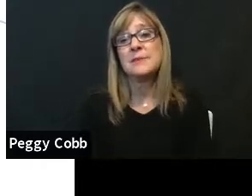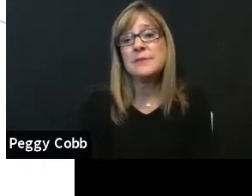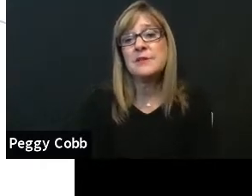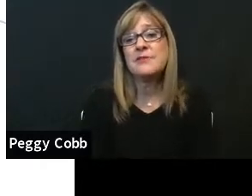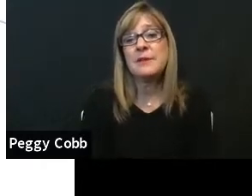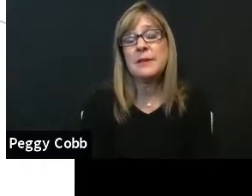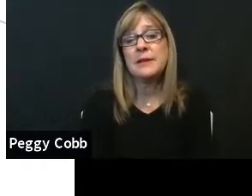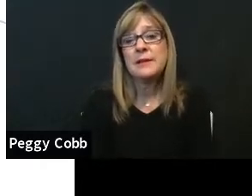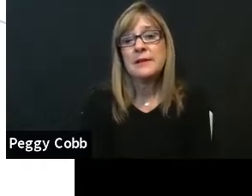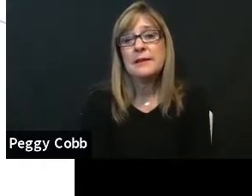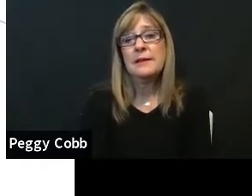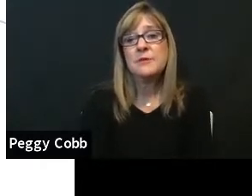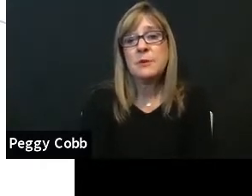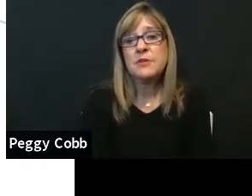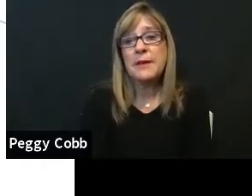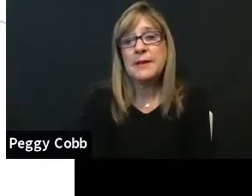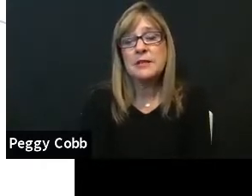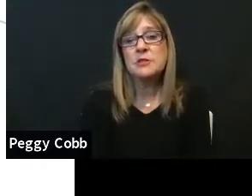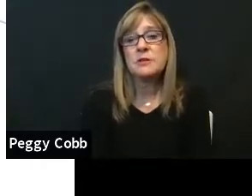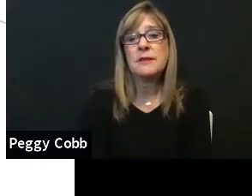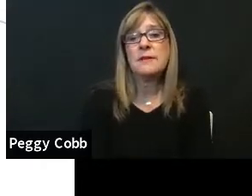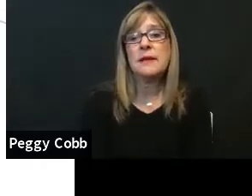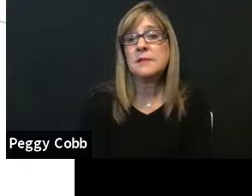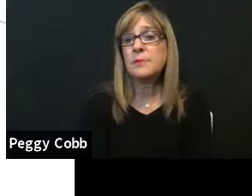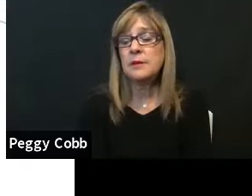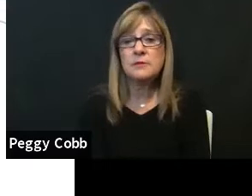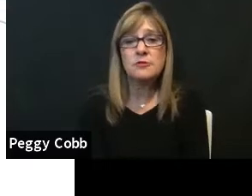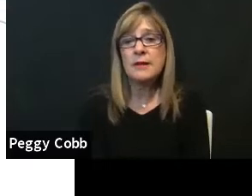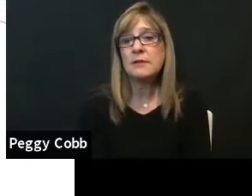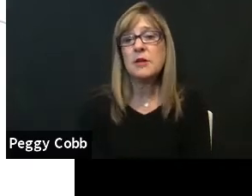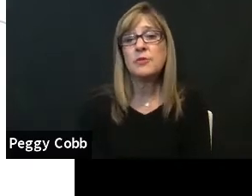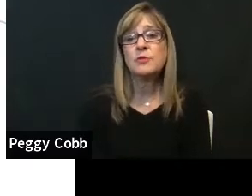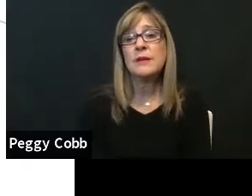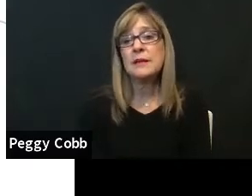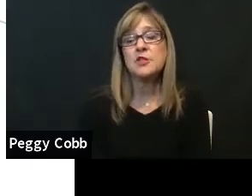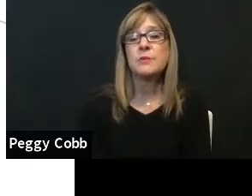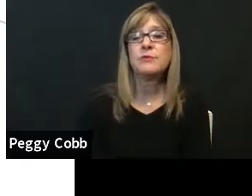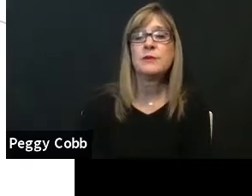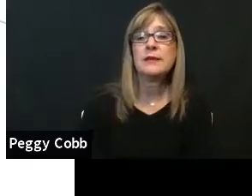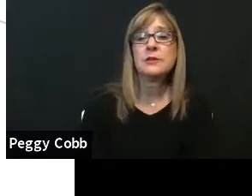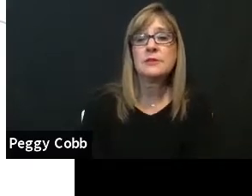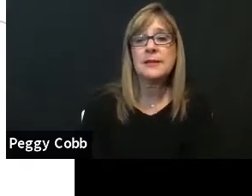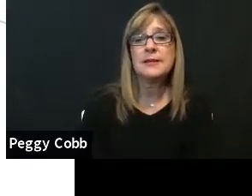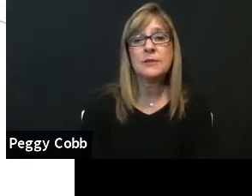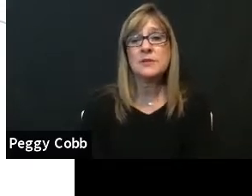Sometimes their family spoke Spanish and then they speak try to go through English before they can learn sign language